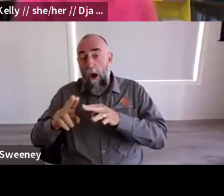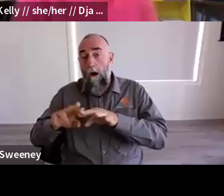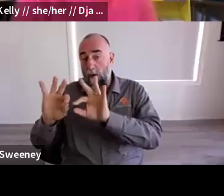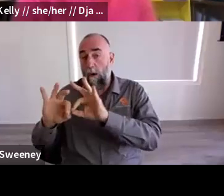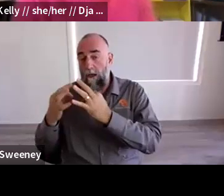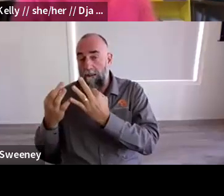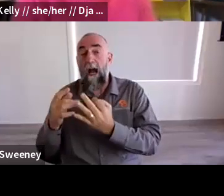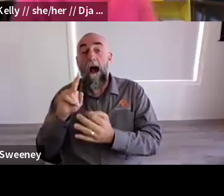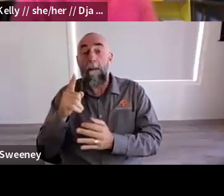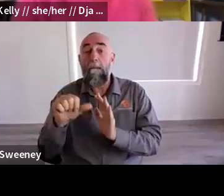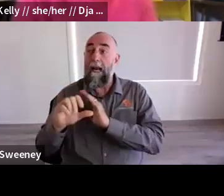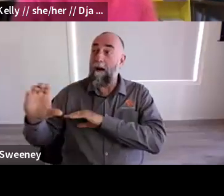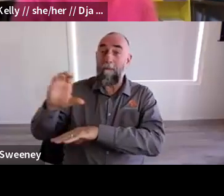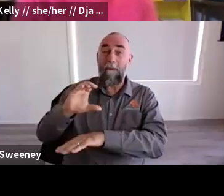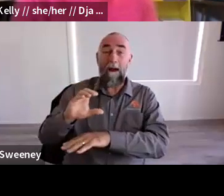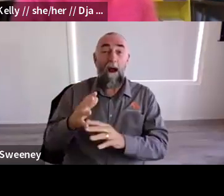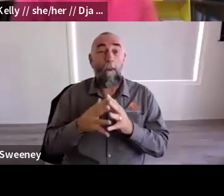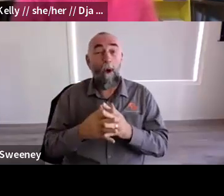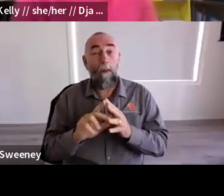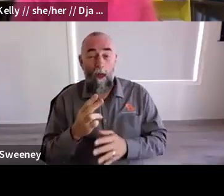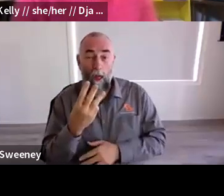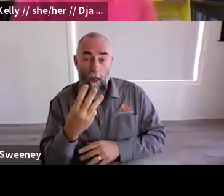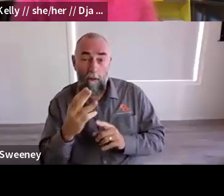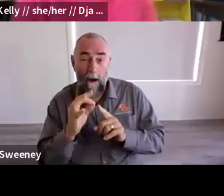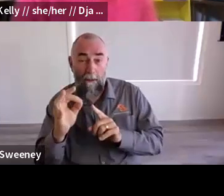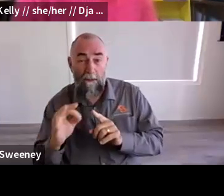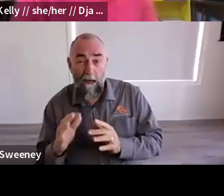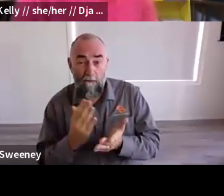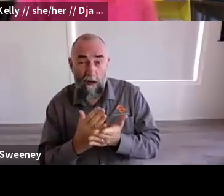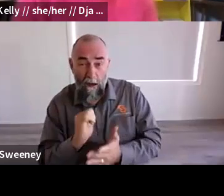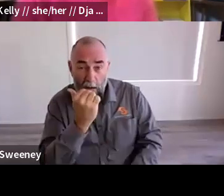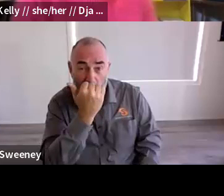thought.